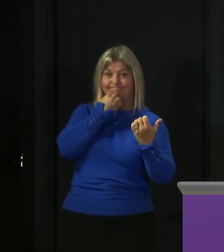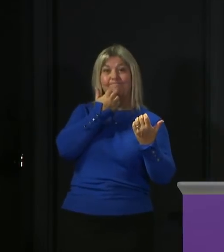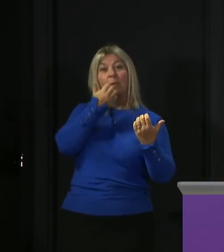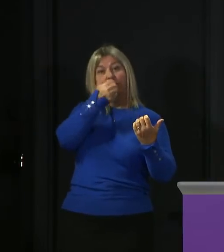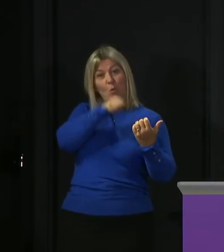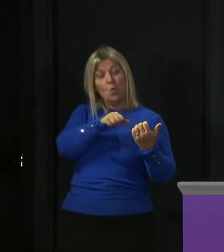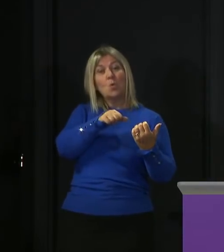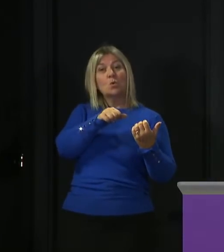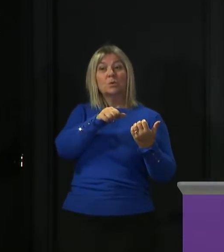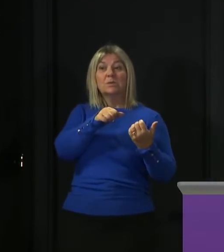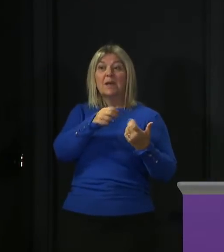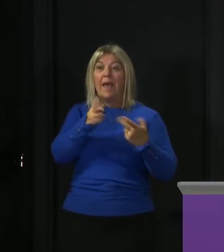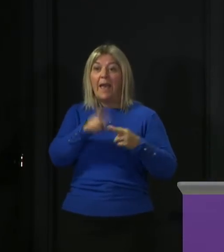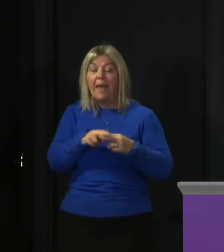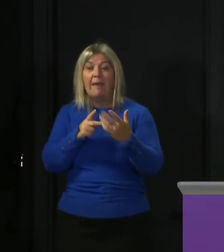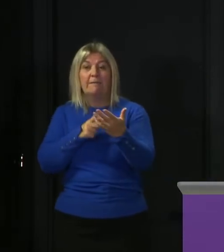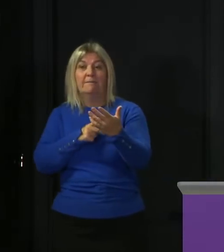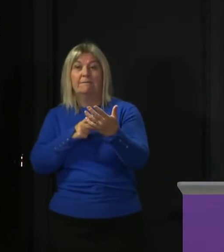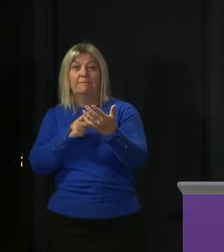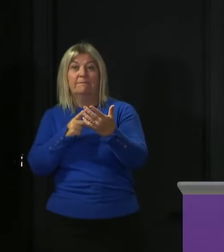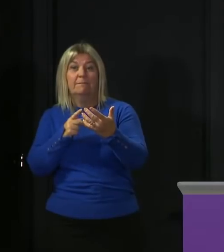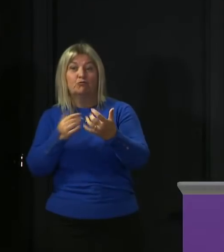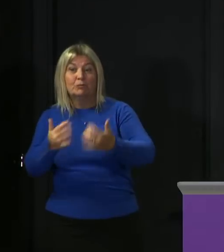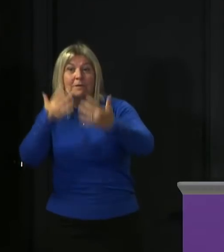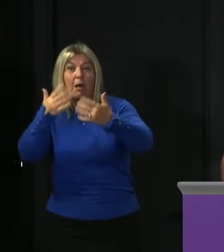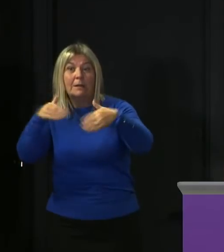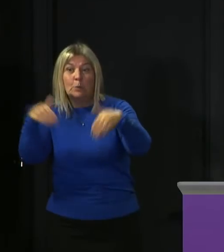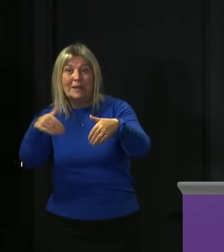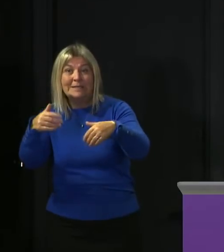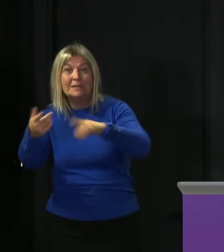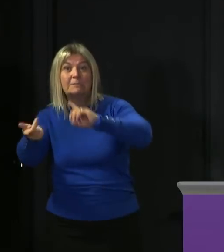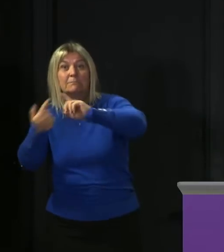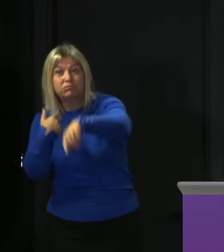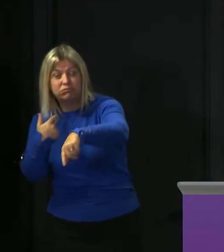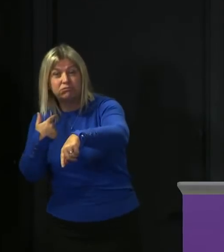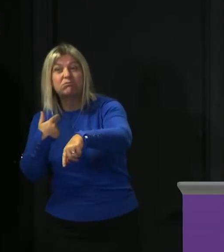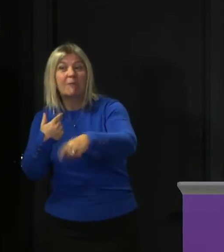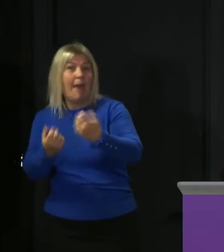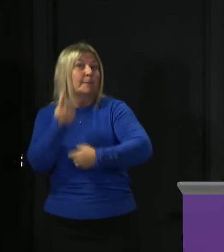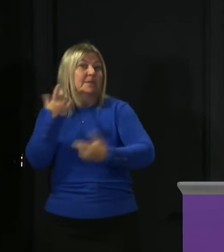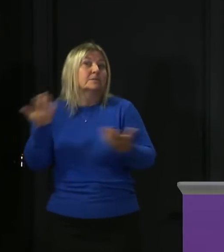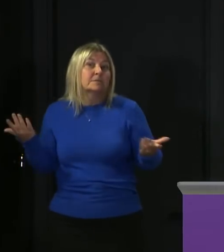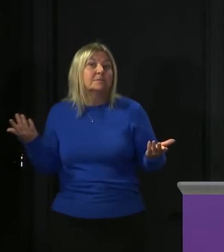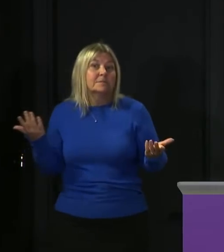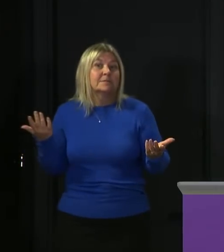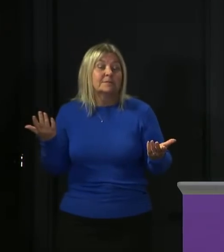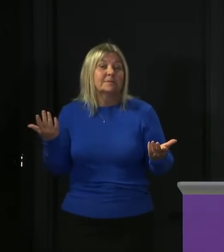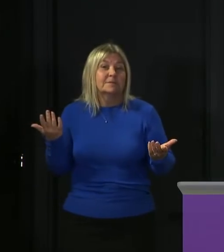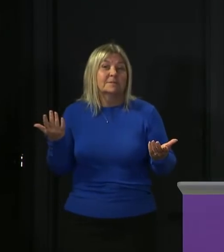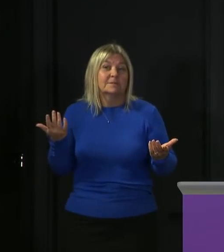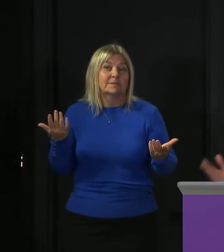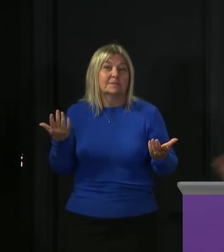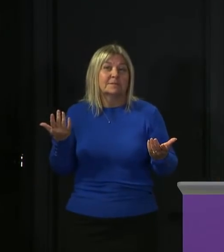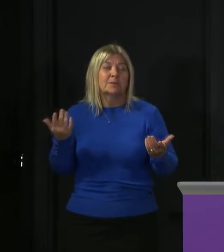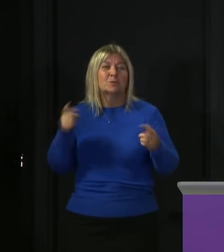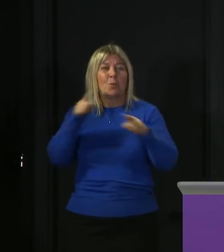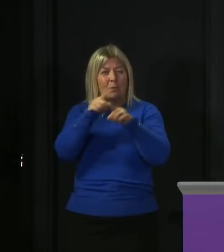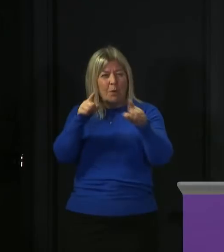there are any hold-ups in test results coming back or, as sometimes happens, and we look back to see